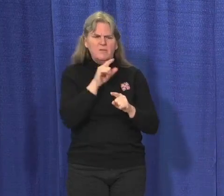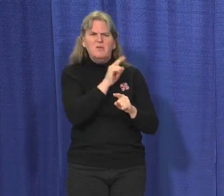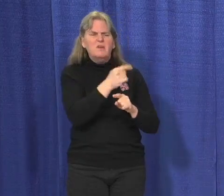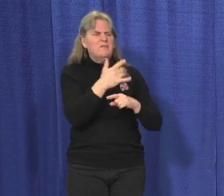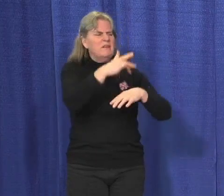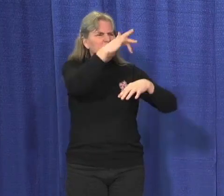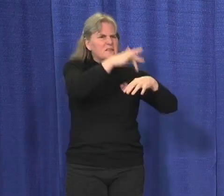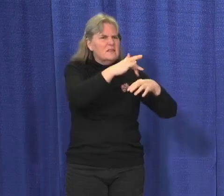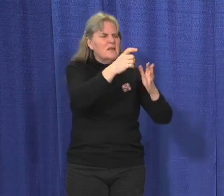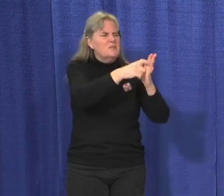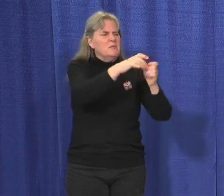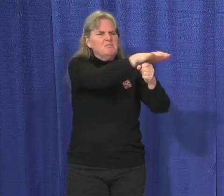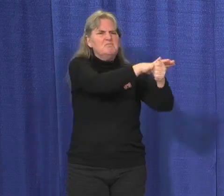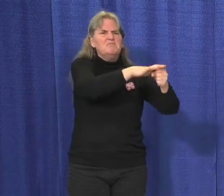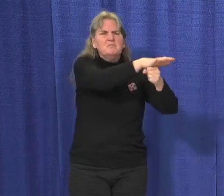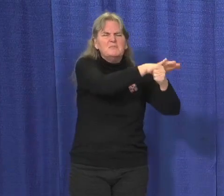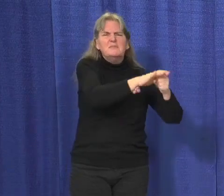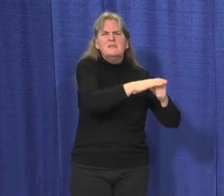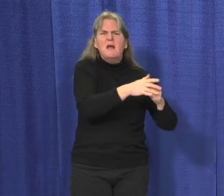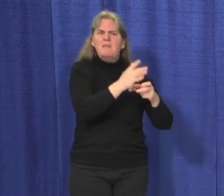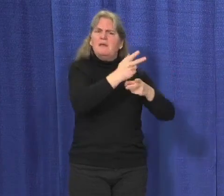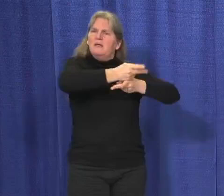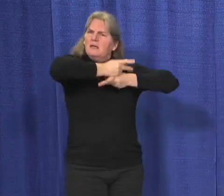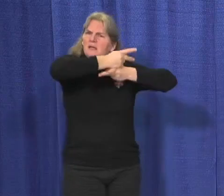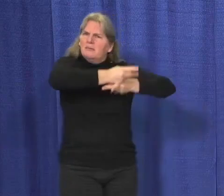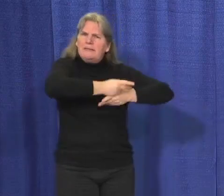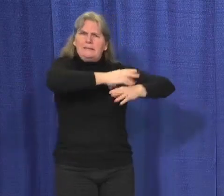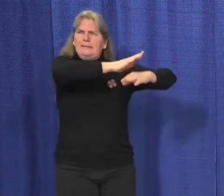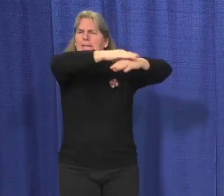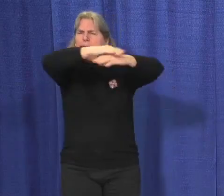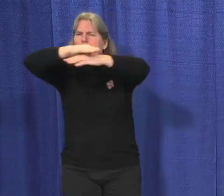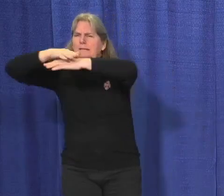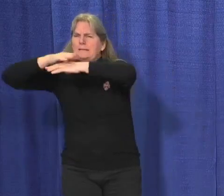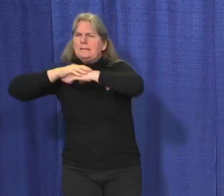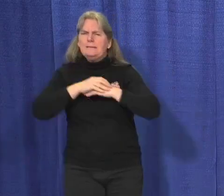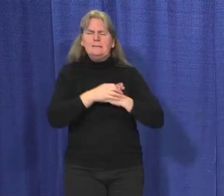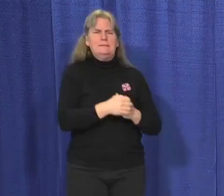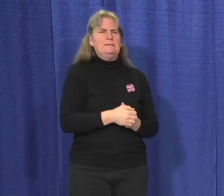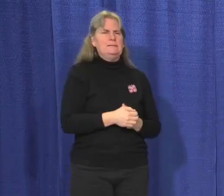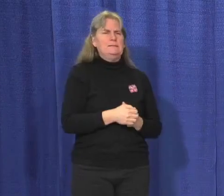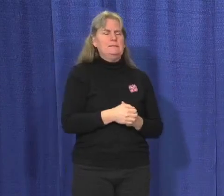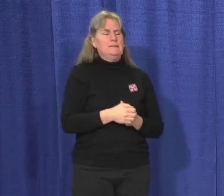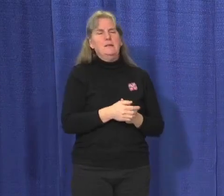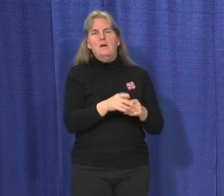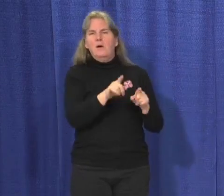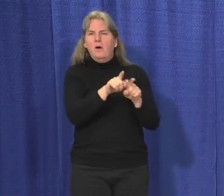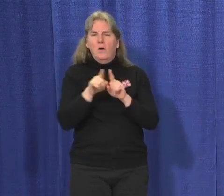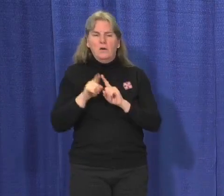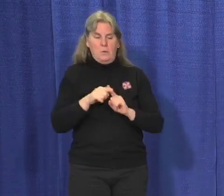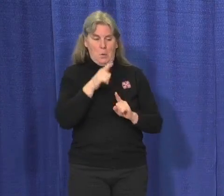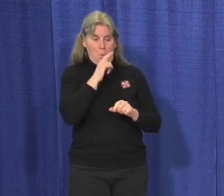who had been on the job site. We advised anyone who have been